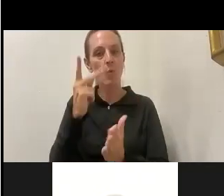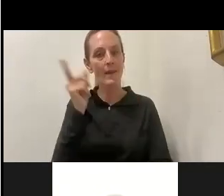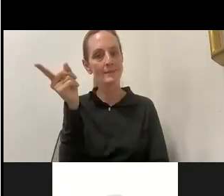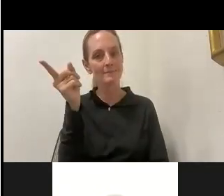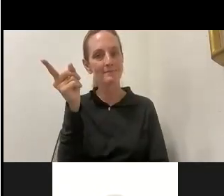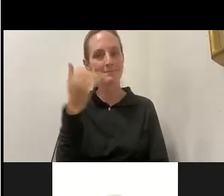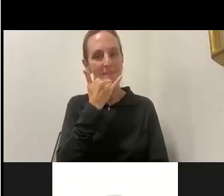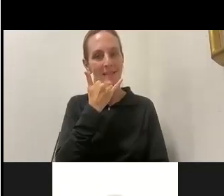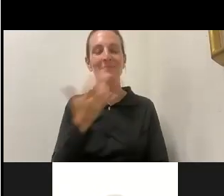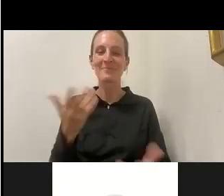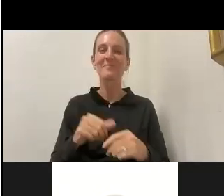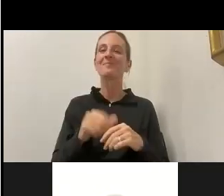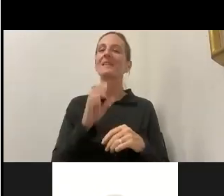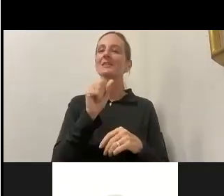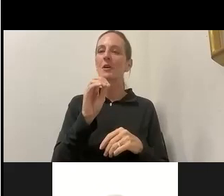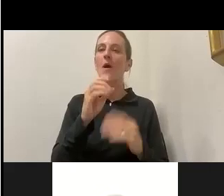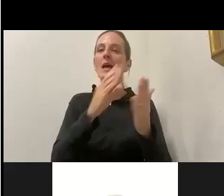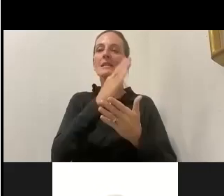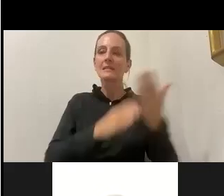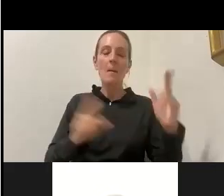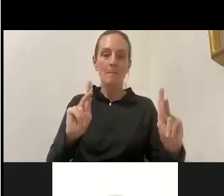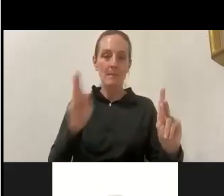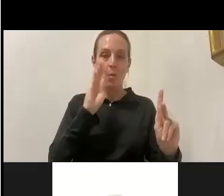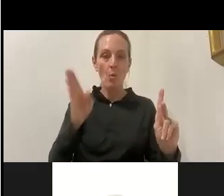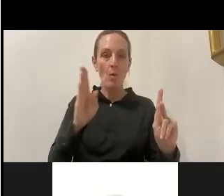consultants will write the same proposal over and over and over again. You want to make sure that